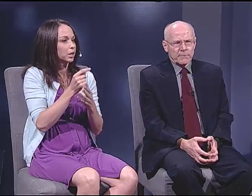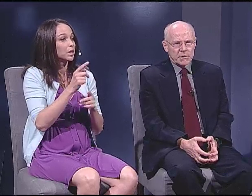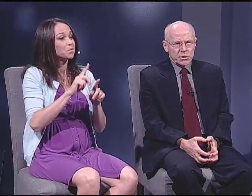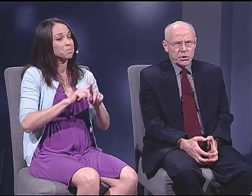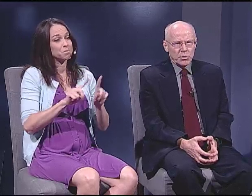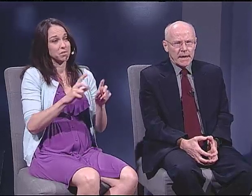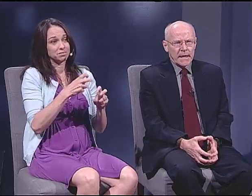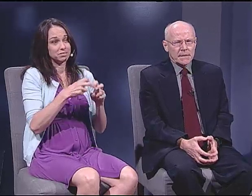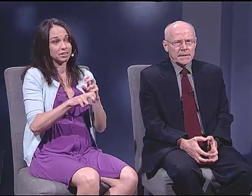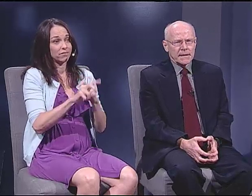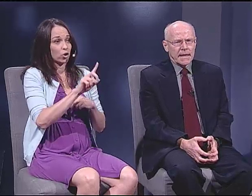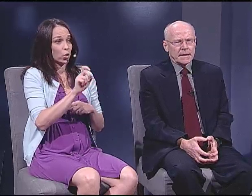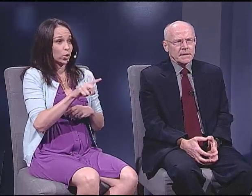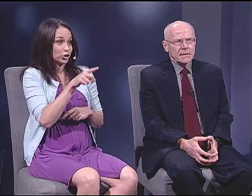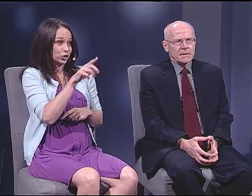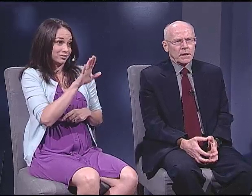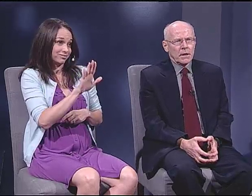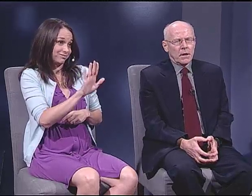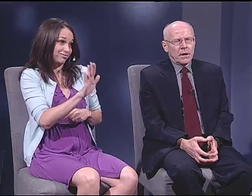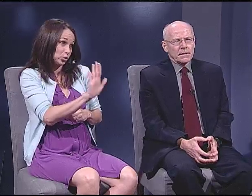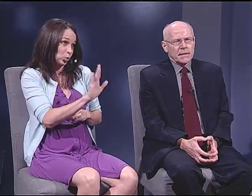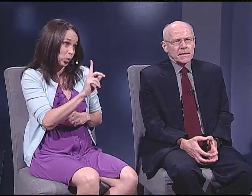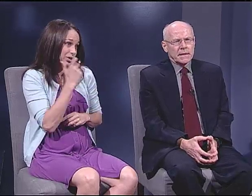of question you ask and that is to the extent